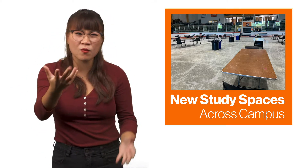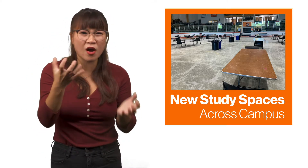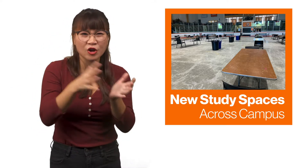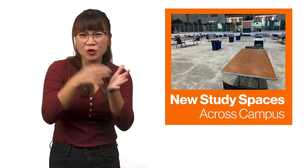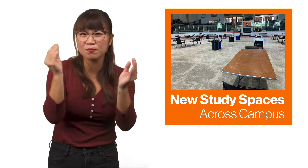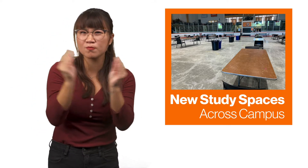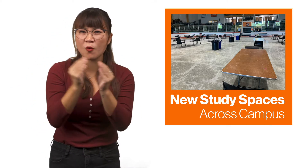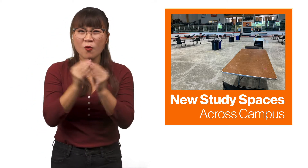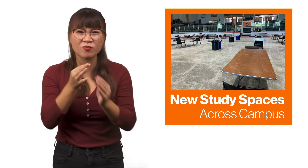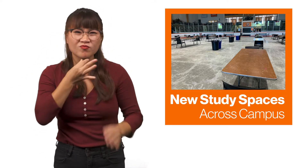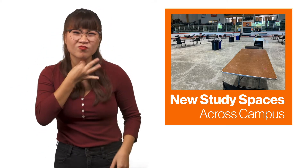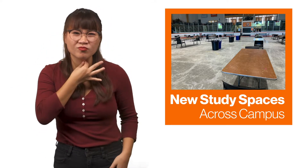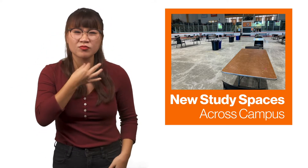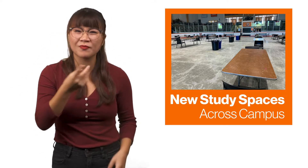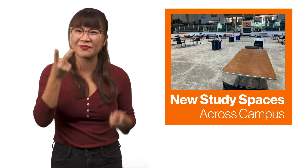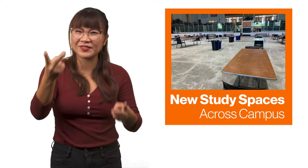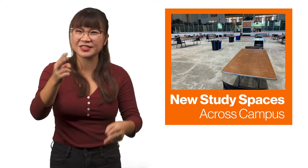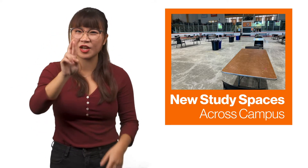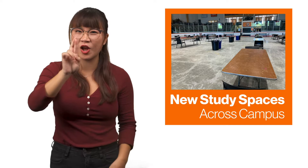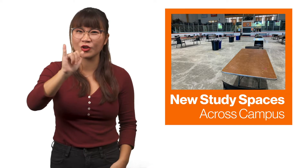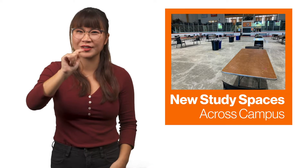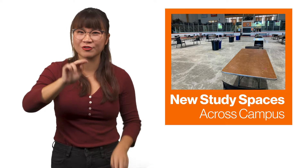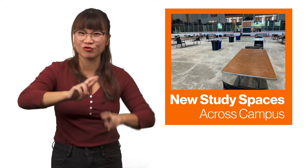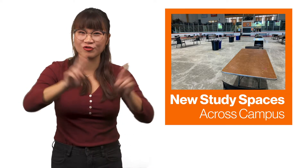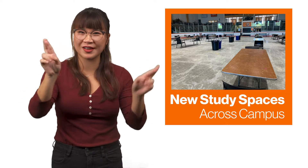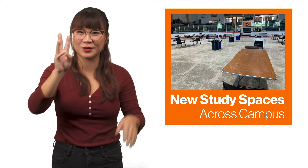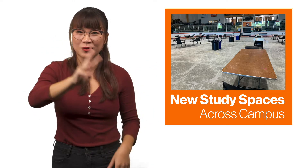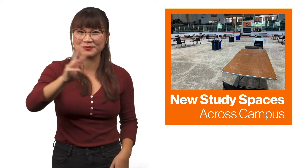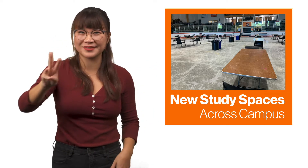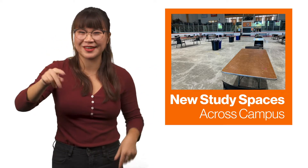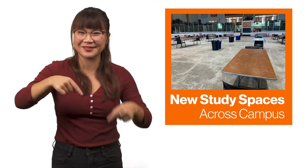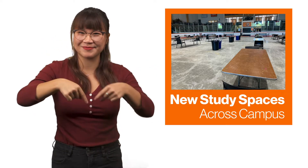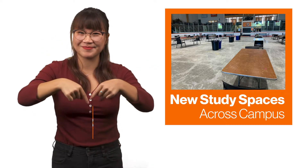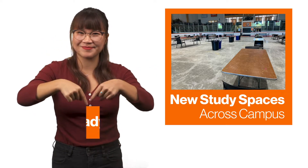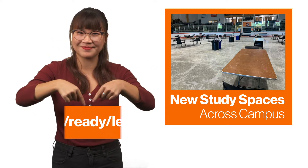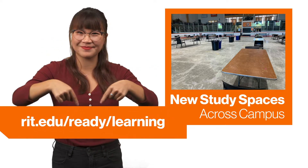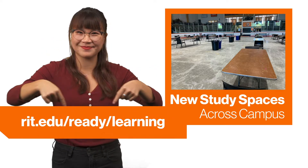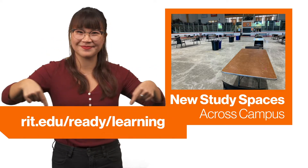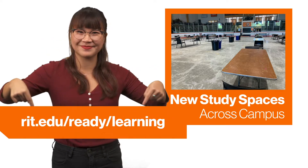If you want to learn more, visit the RIT Ready website.